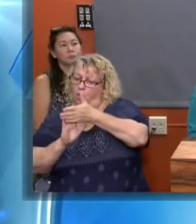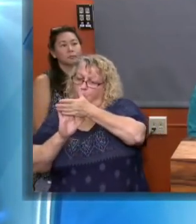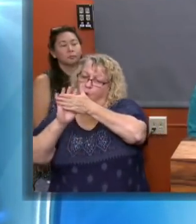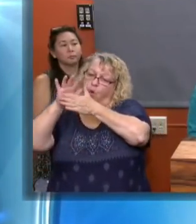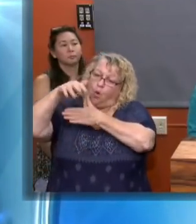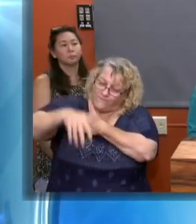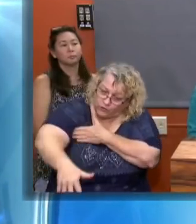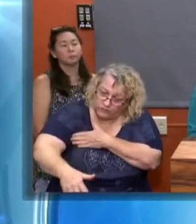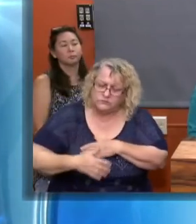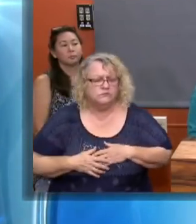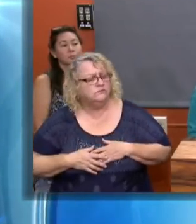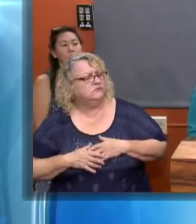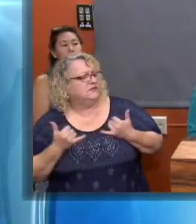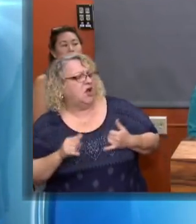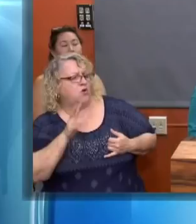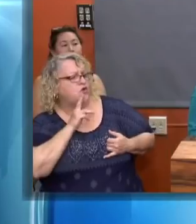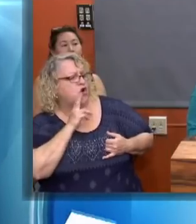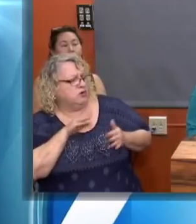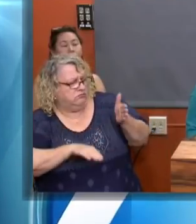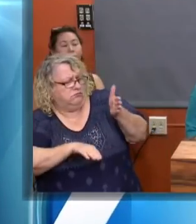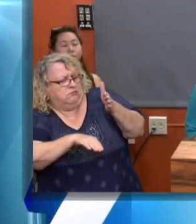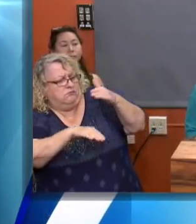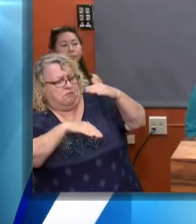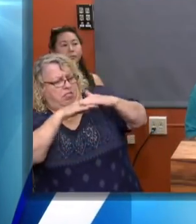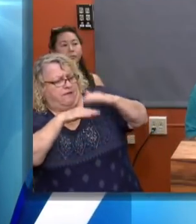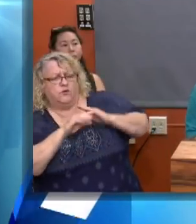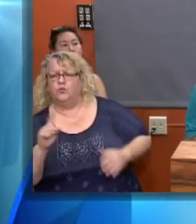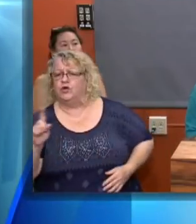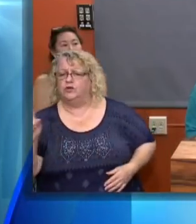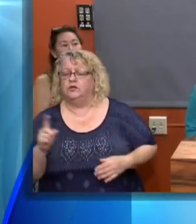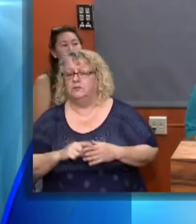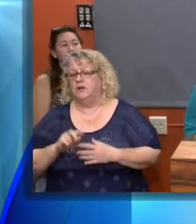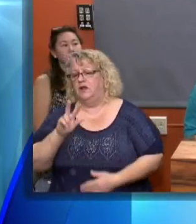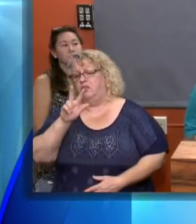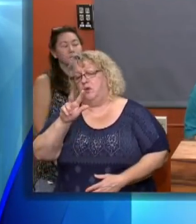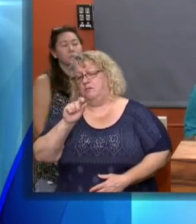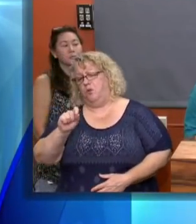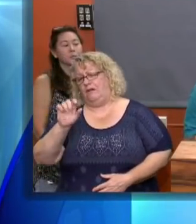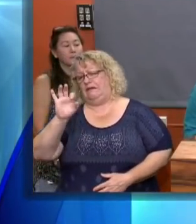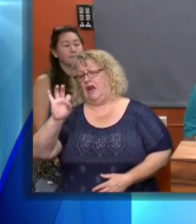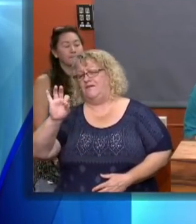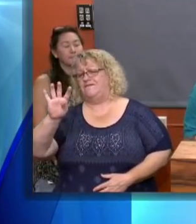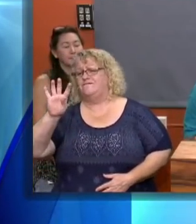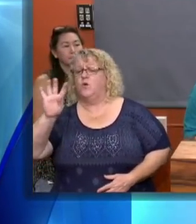WE WANT TO AVOID THE DAM WATER GOING OVER THE DAM ITSELF. WHERE IS THE WATER NOW?